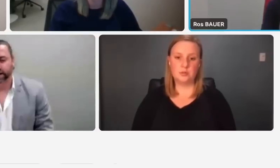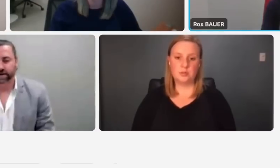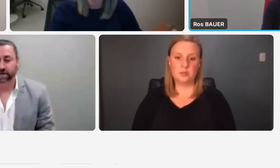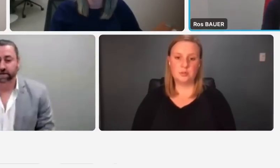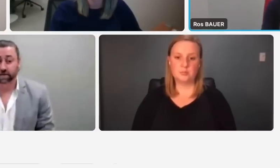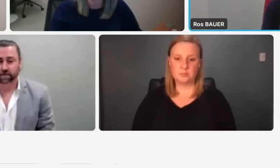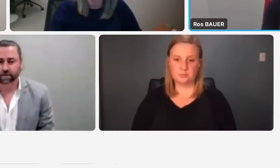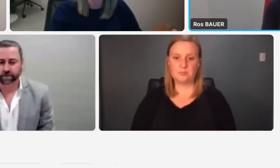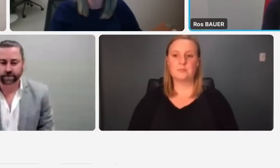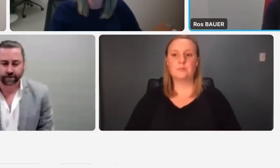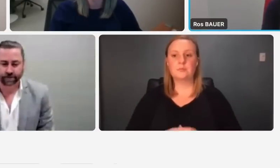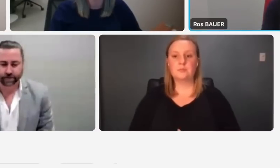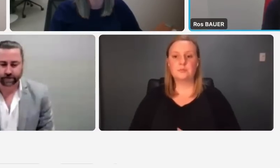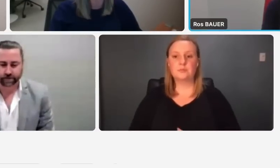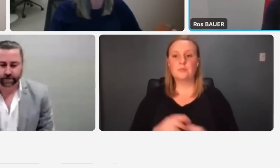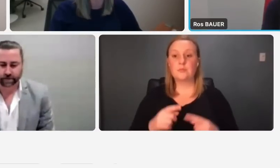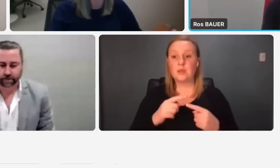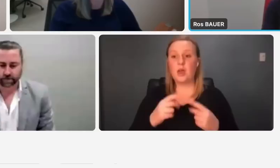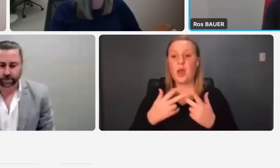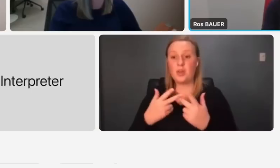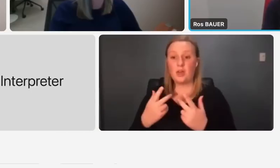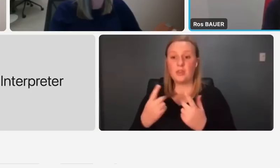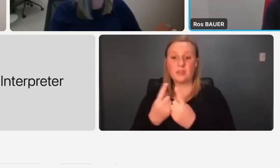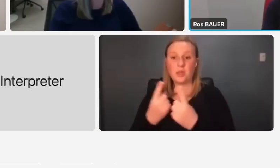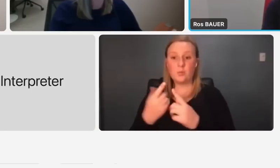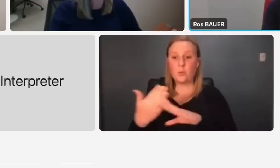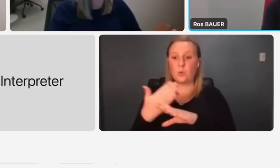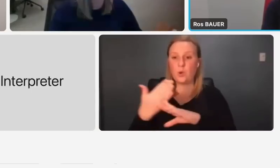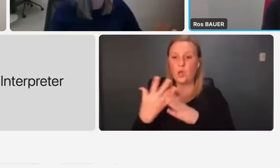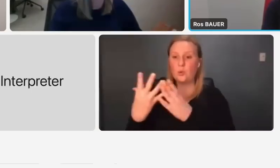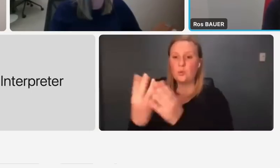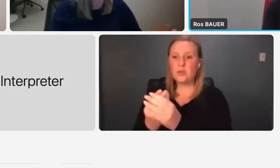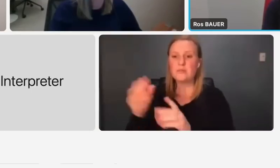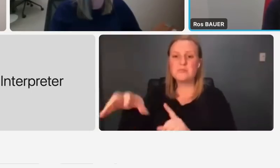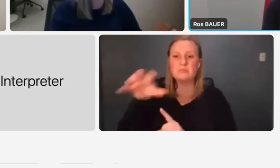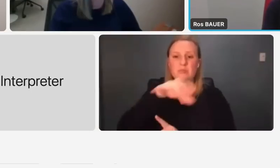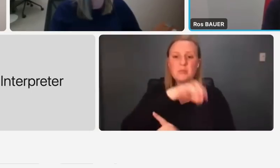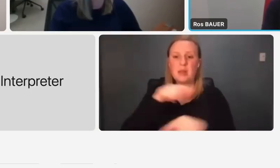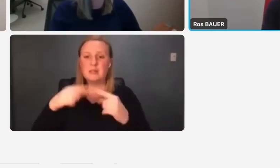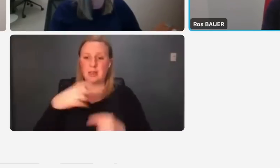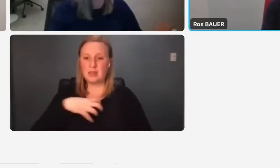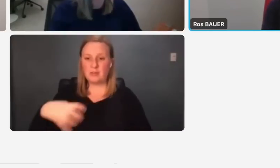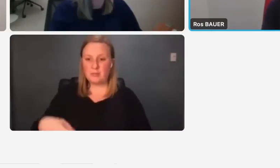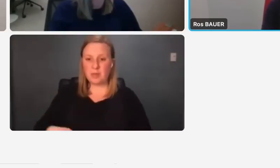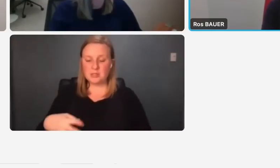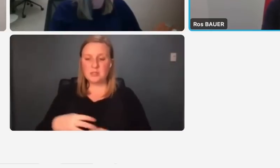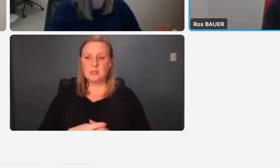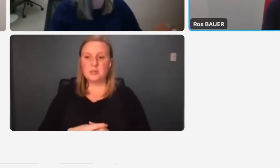The other thing that we are working across Government is - and this will come out of the Jobs and Skills Summit as well - is international borders